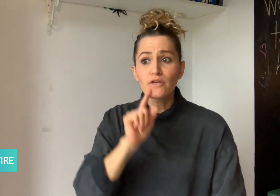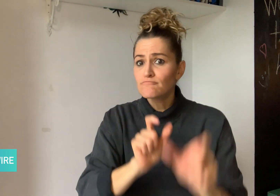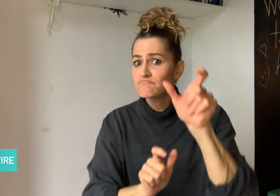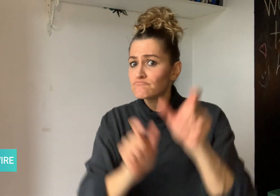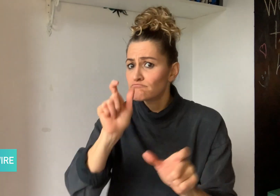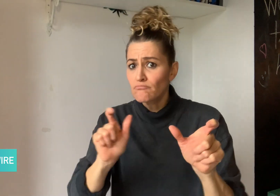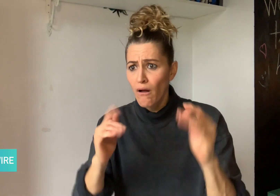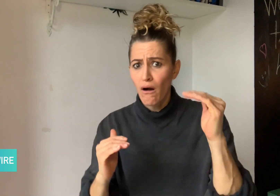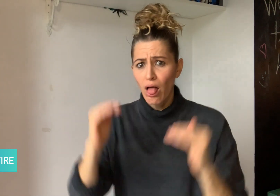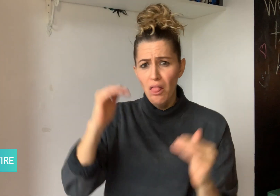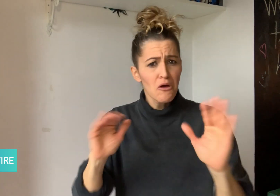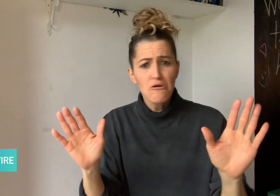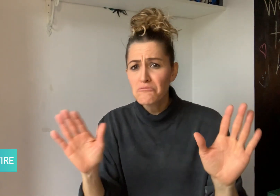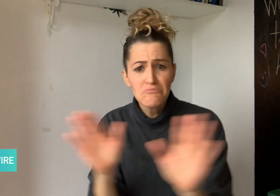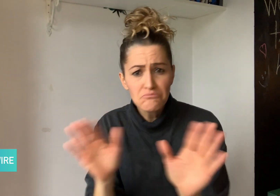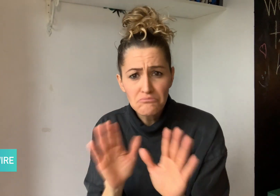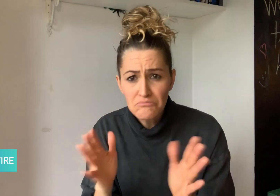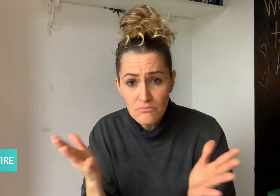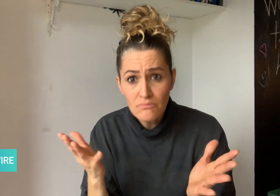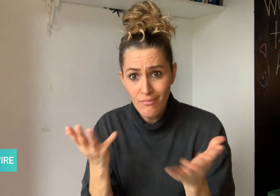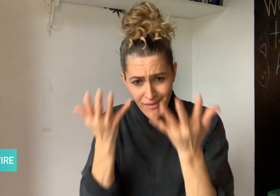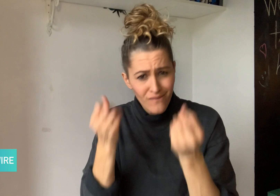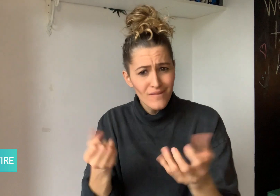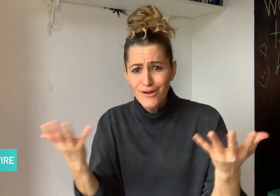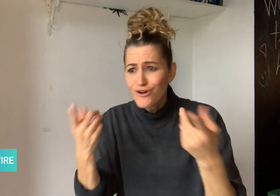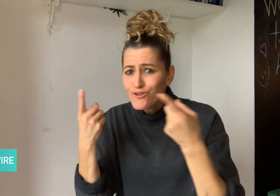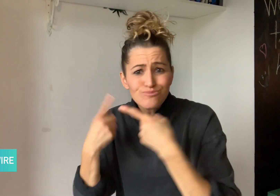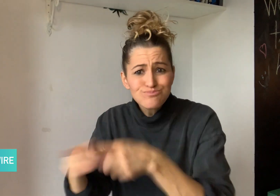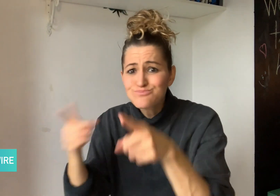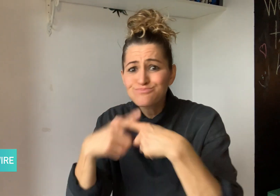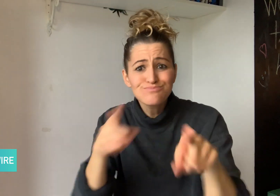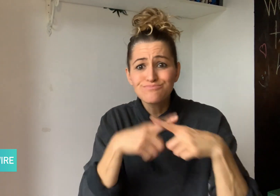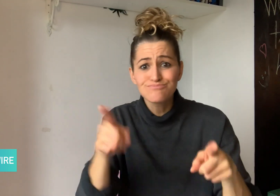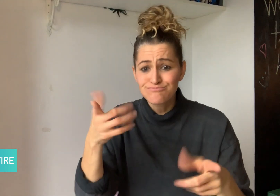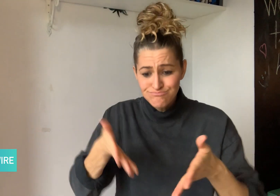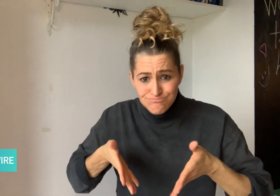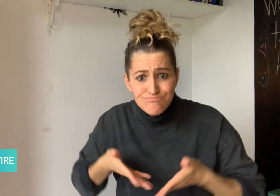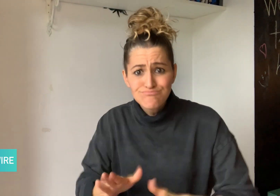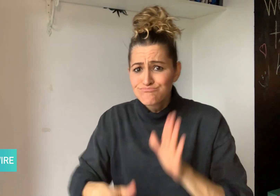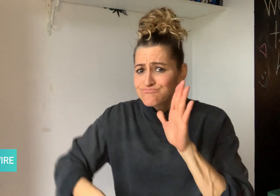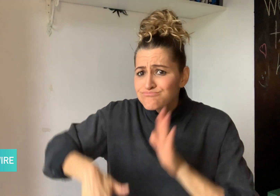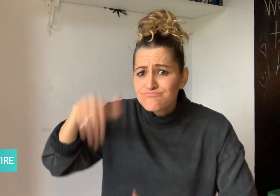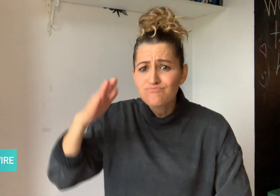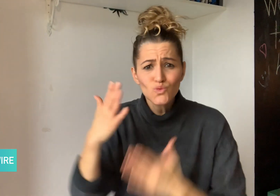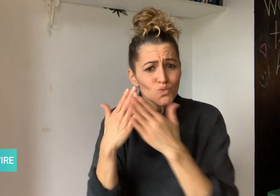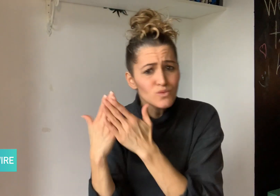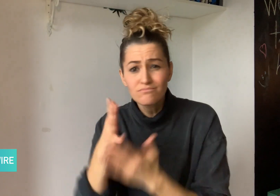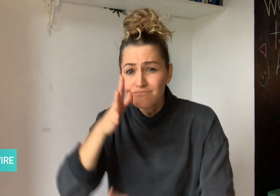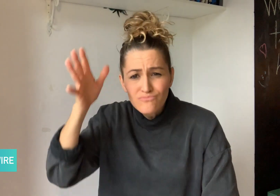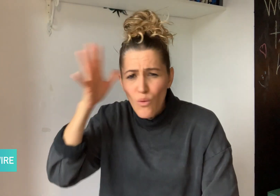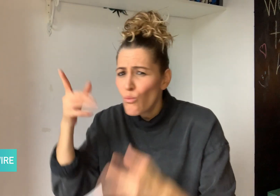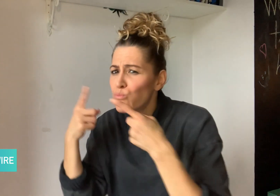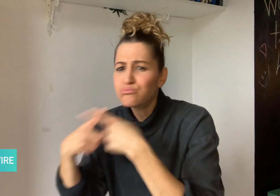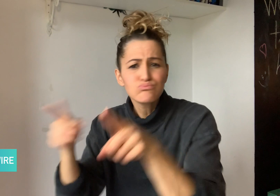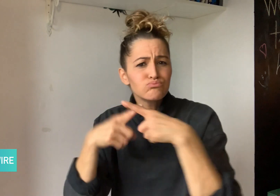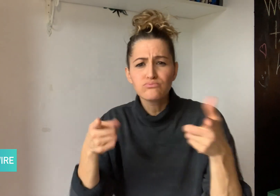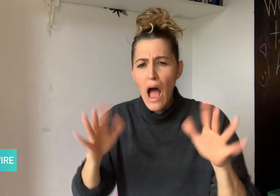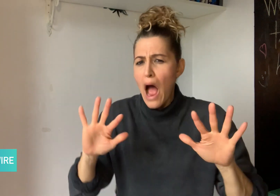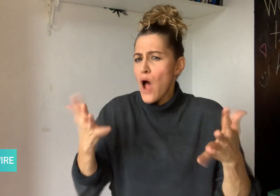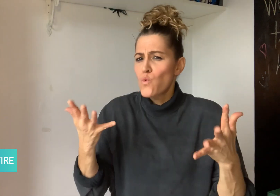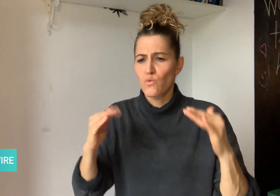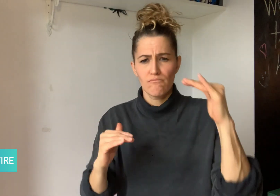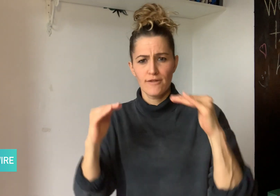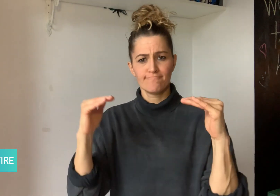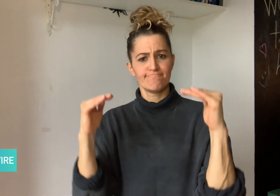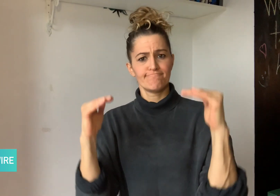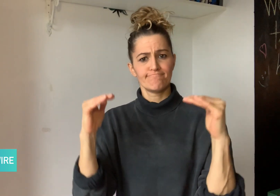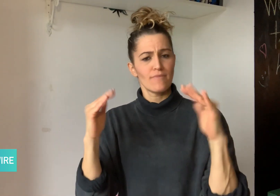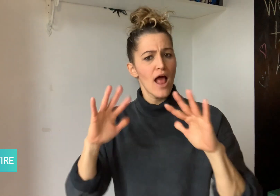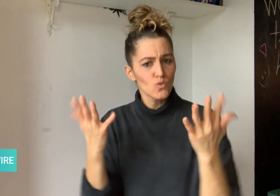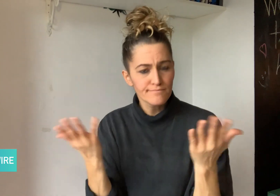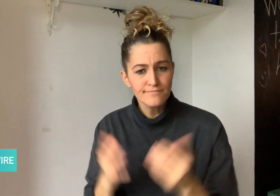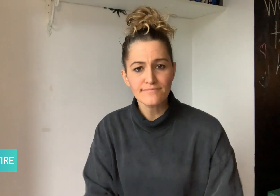all Deaf individuals, regardless of their upbringing and background.